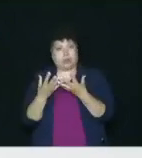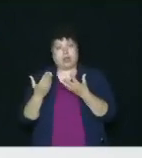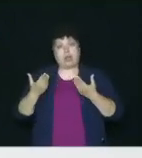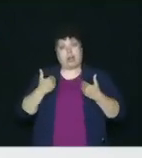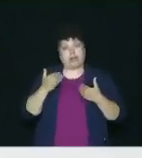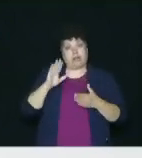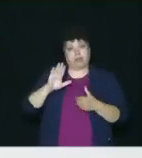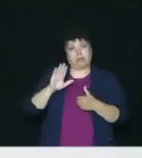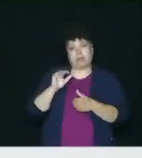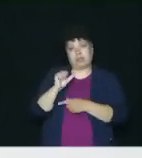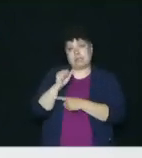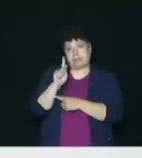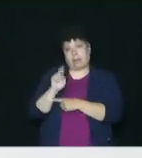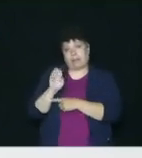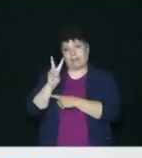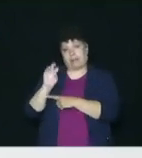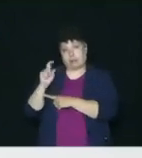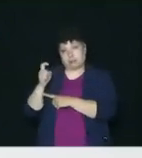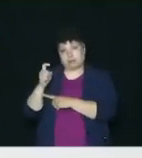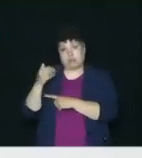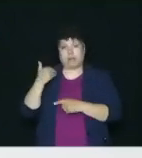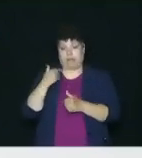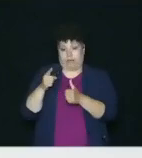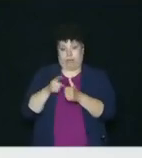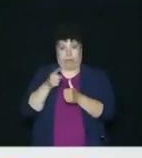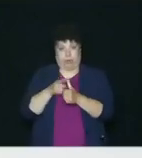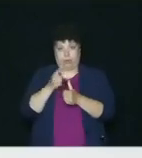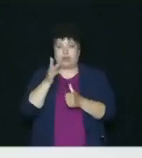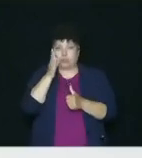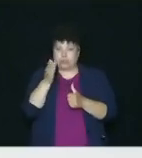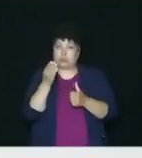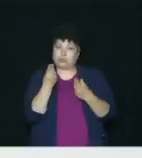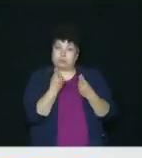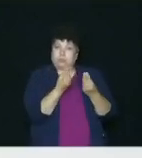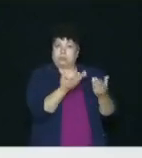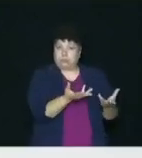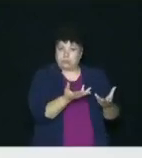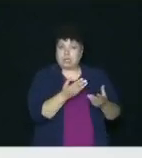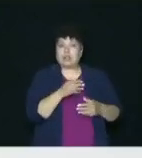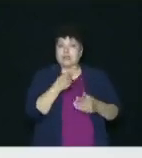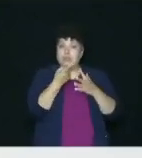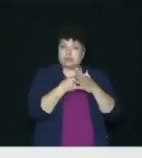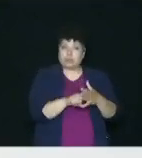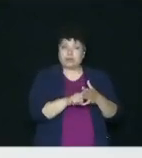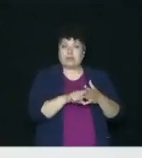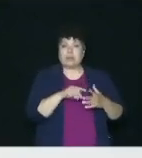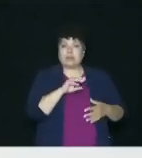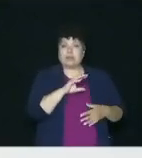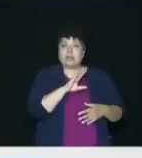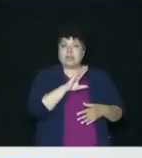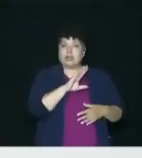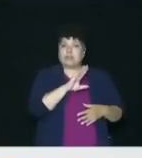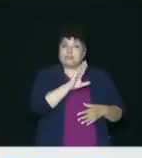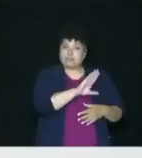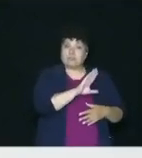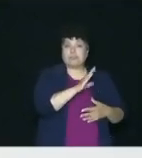THIS, BECAUSE OF THE MILLIONS OF DOSES GIVEN IN THE WORLD.